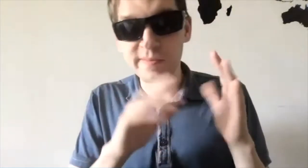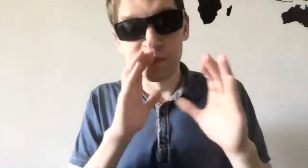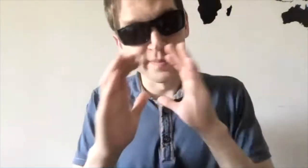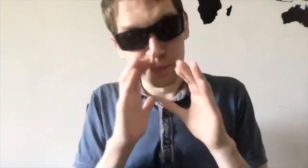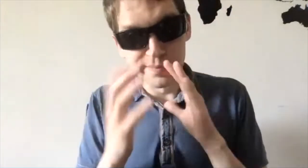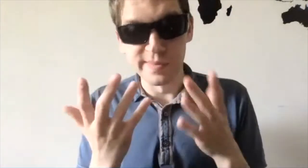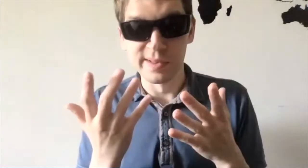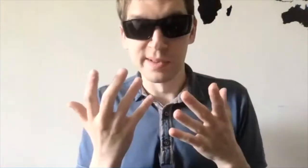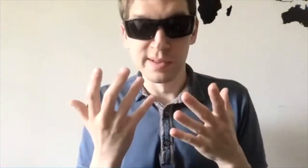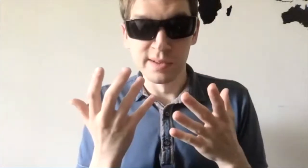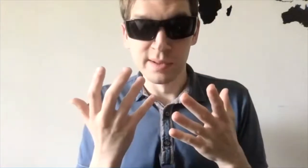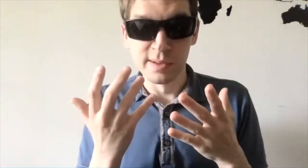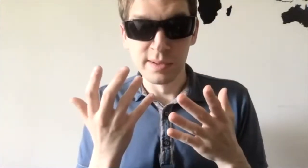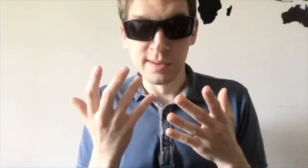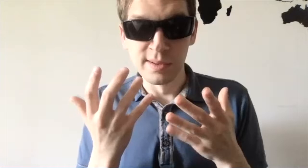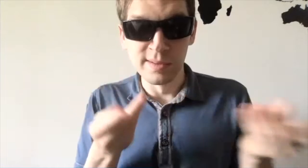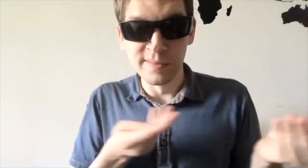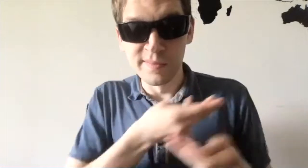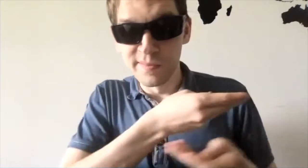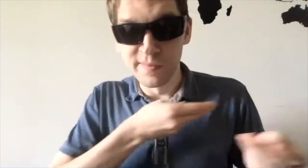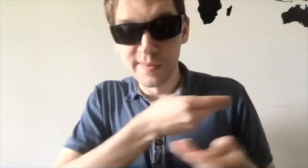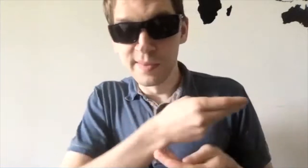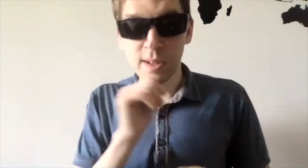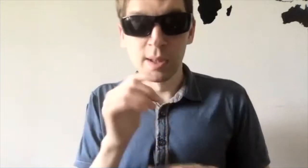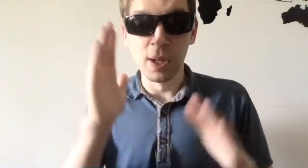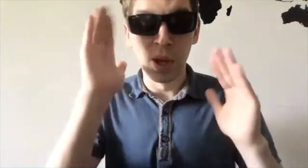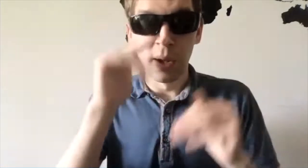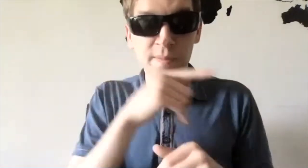Are you going upstairs? Are you going downstairs? Are you going in this room or that room?